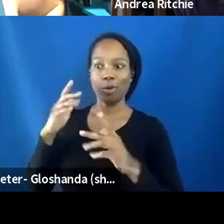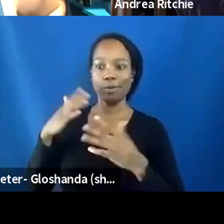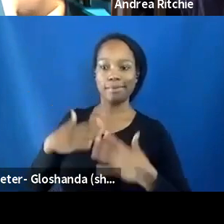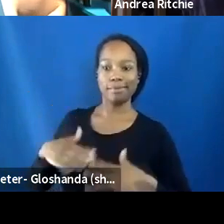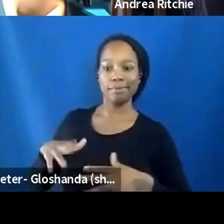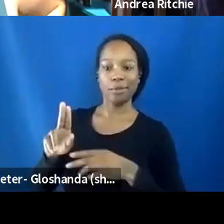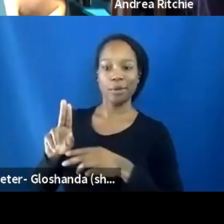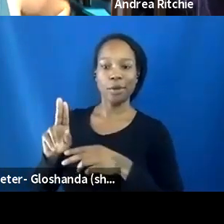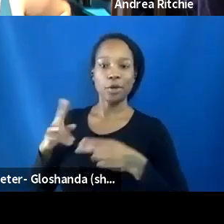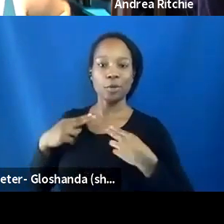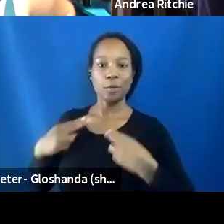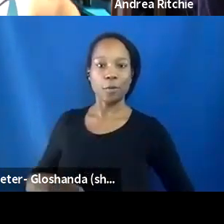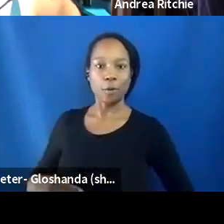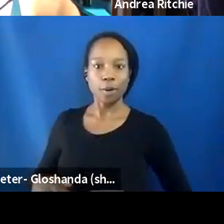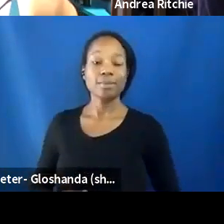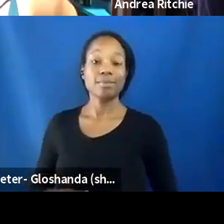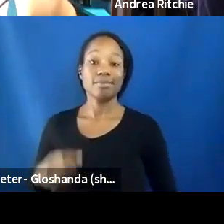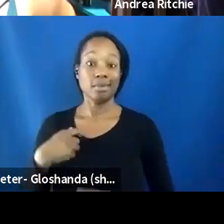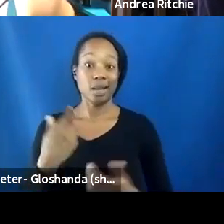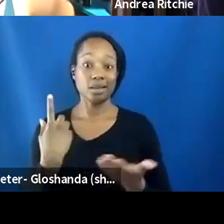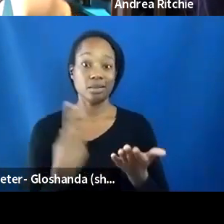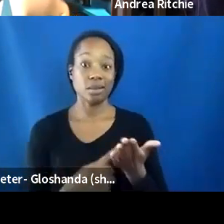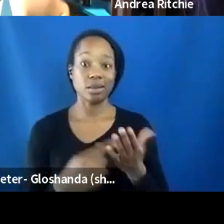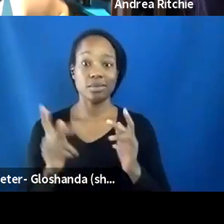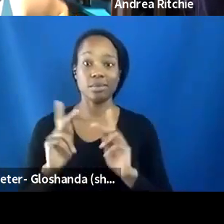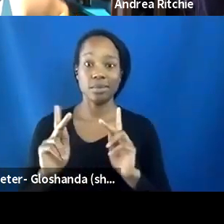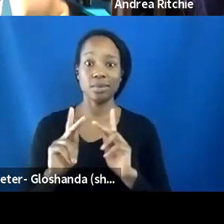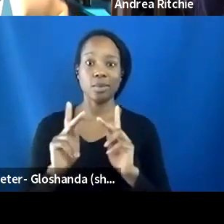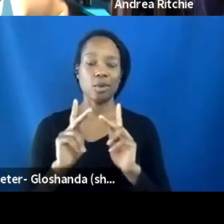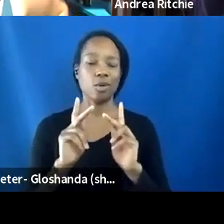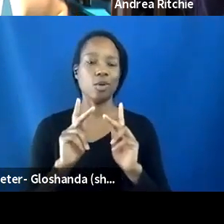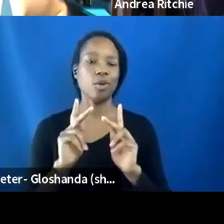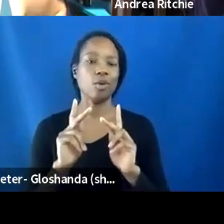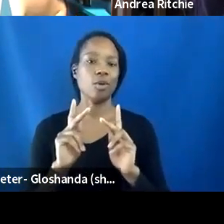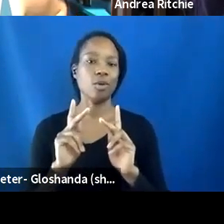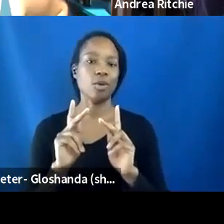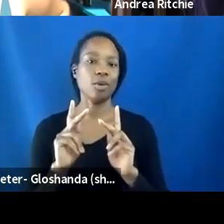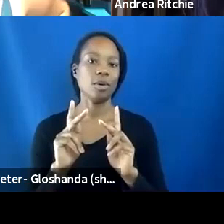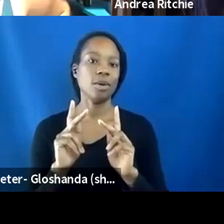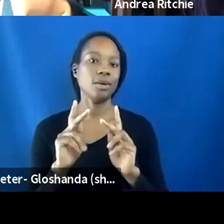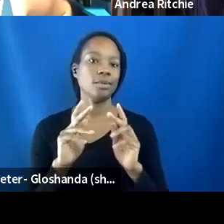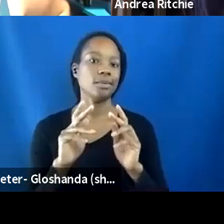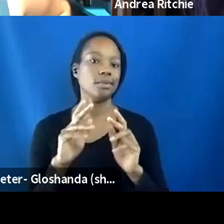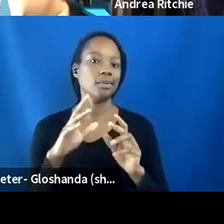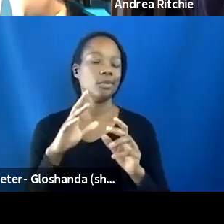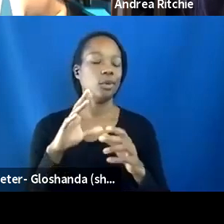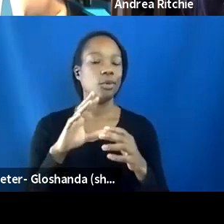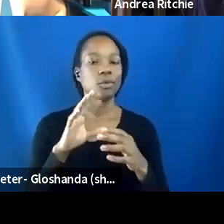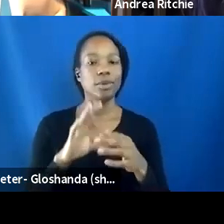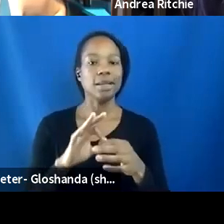in connection with mental health needs, for instance, they say to me things like,